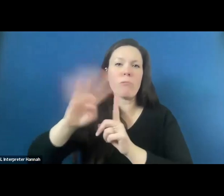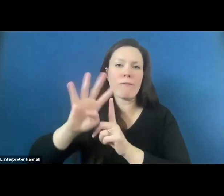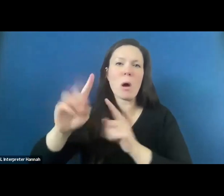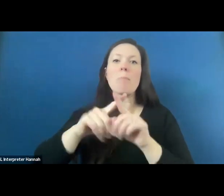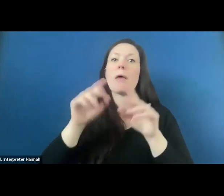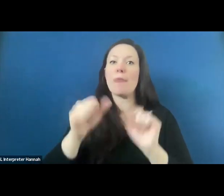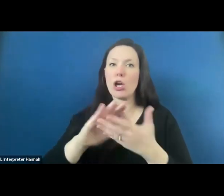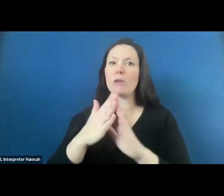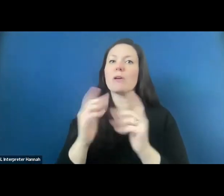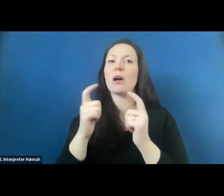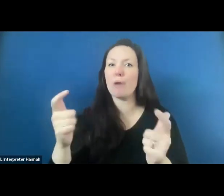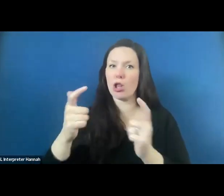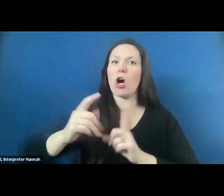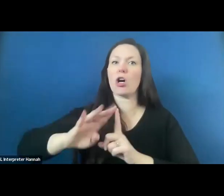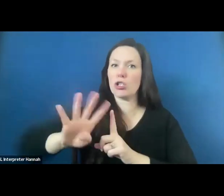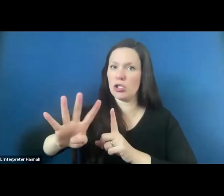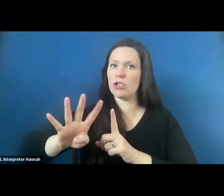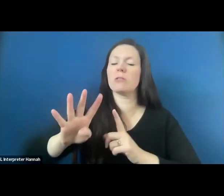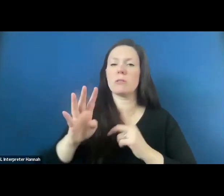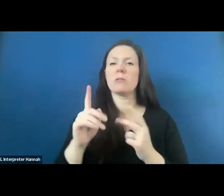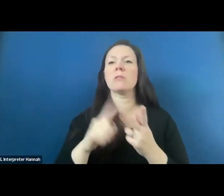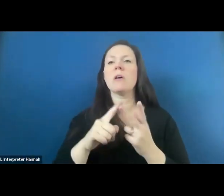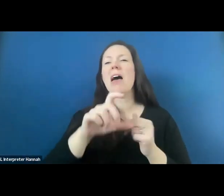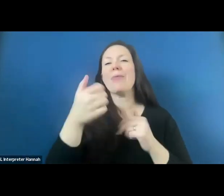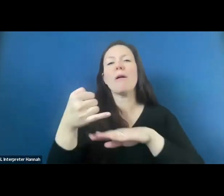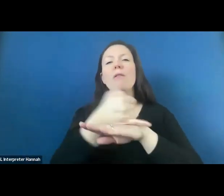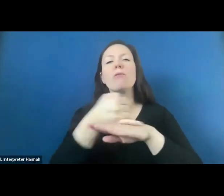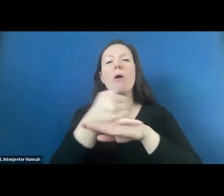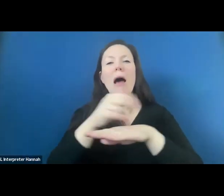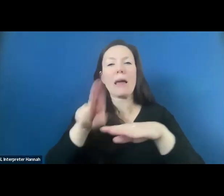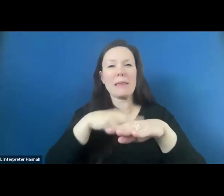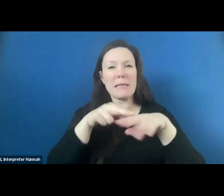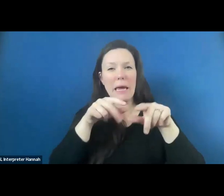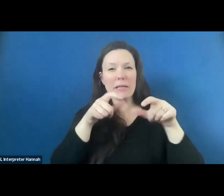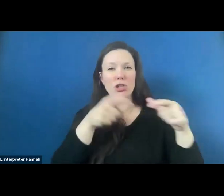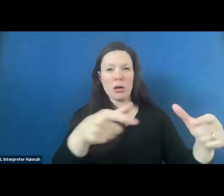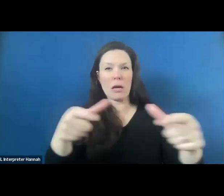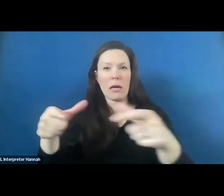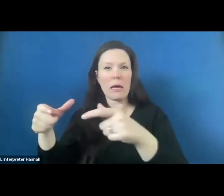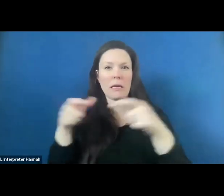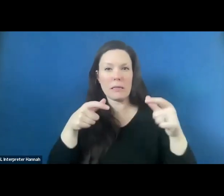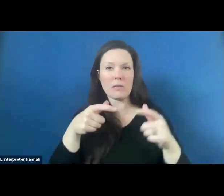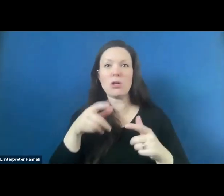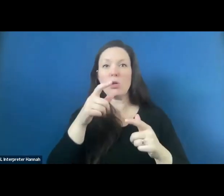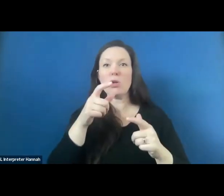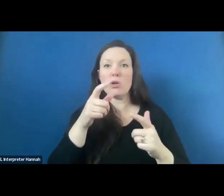And also the island nations that are vulnerable to sea level rise. Okay.